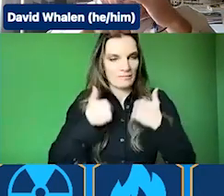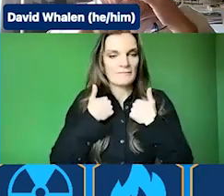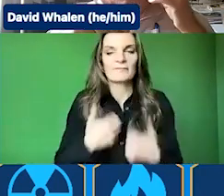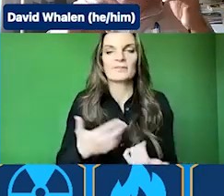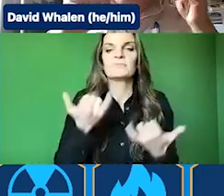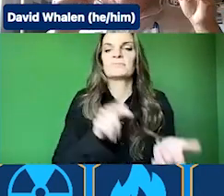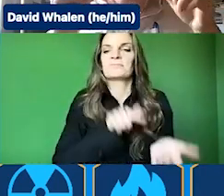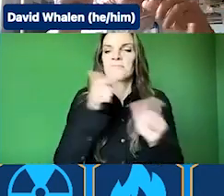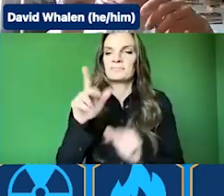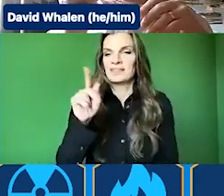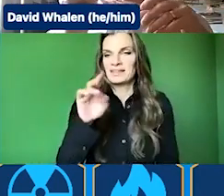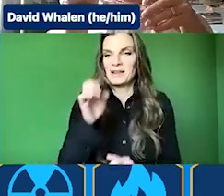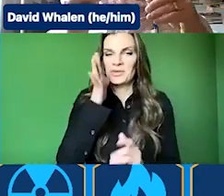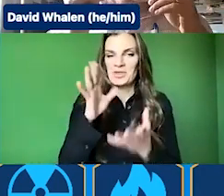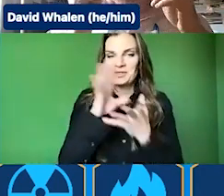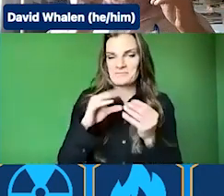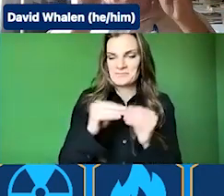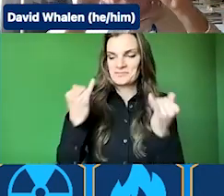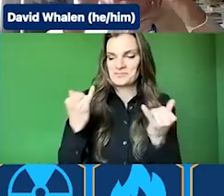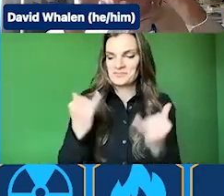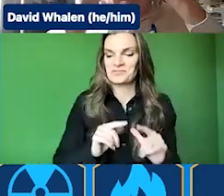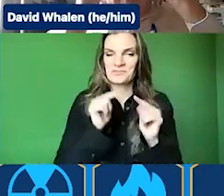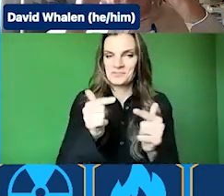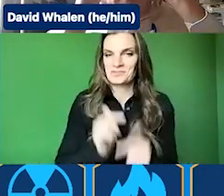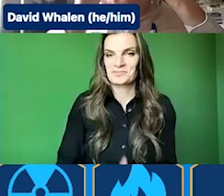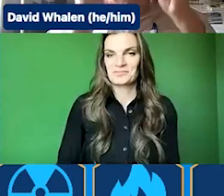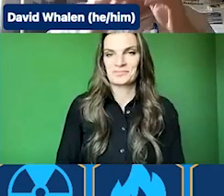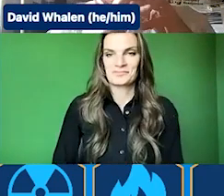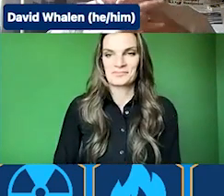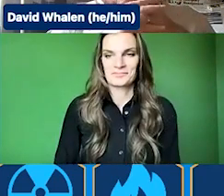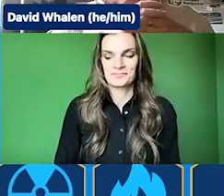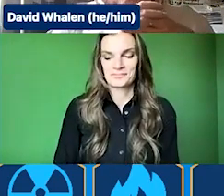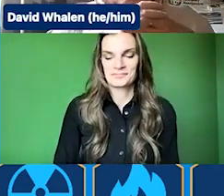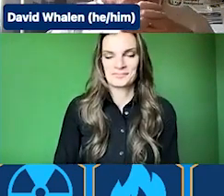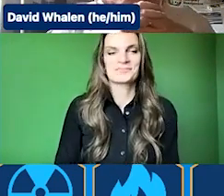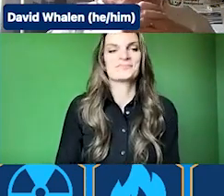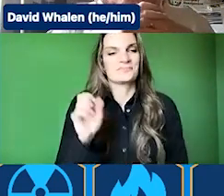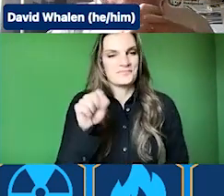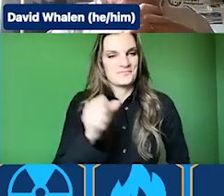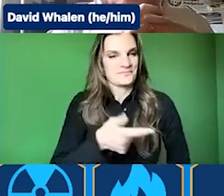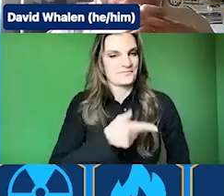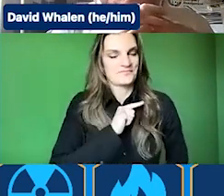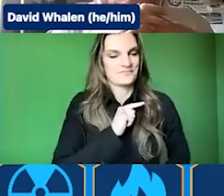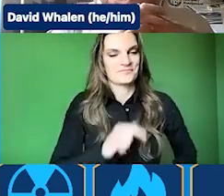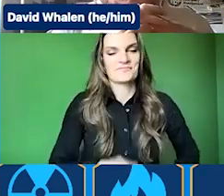turn it over to Katie and I will stop sharing because she is going to share her own slides is my understanding.